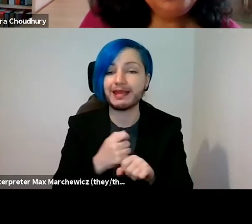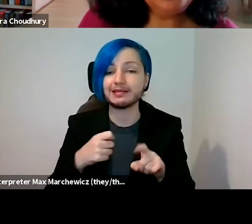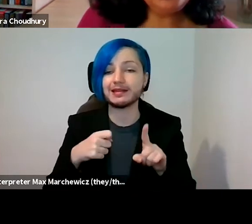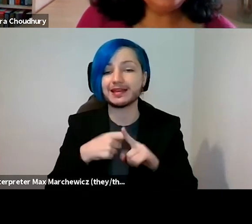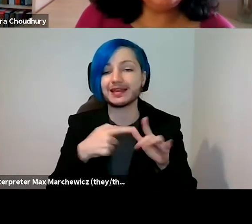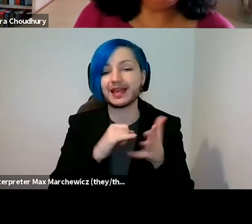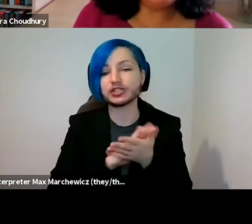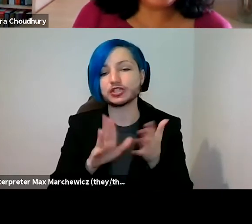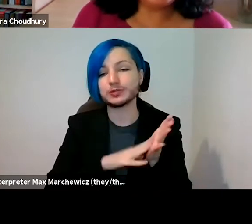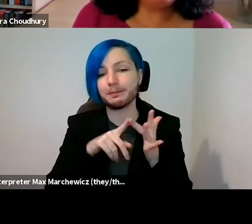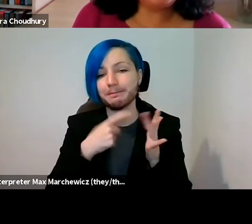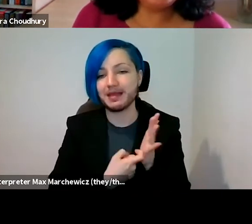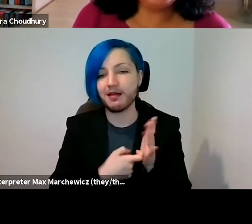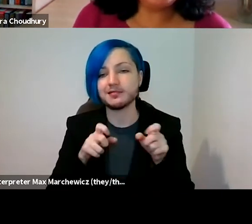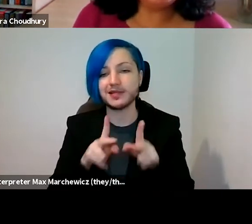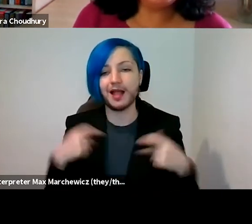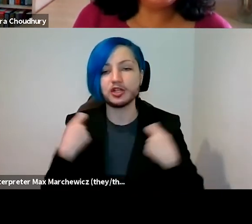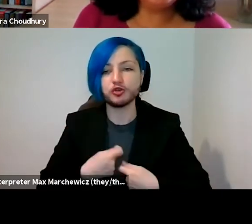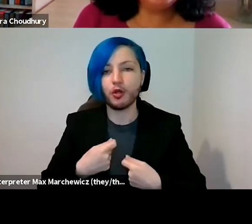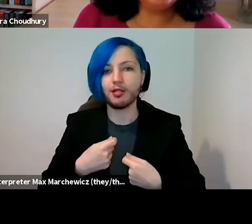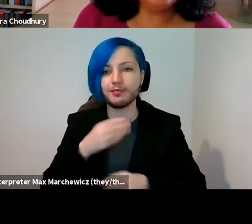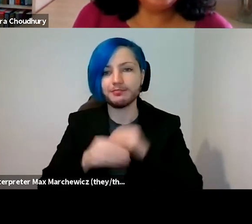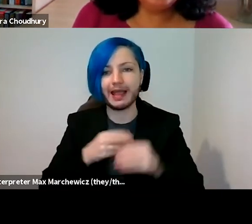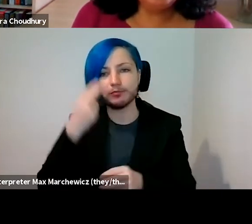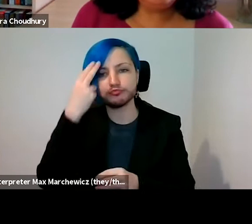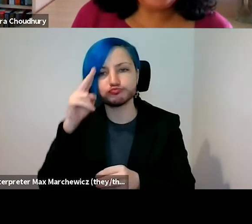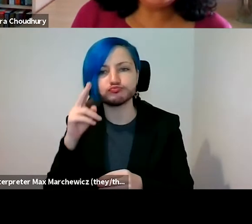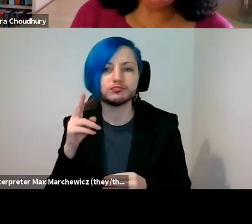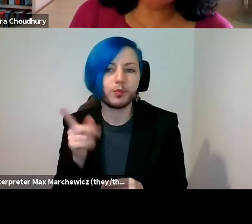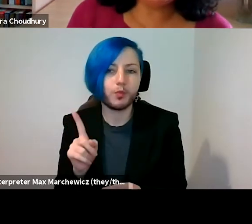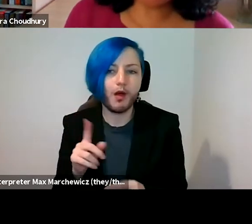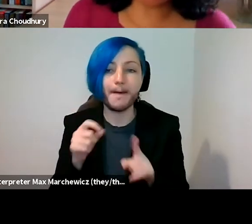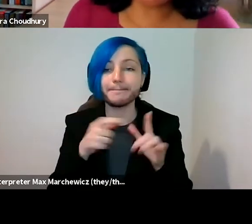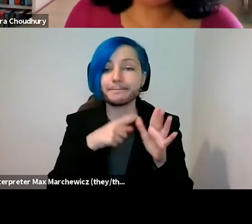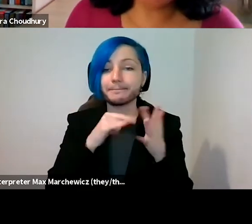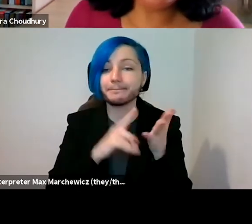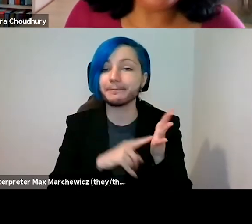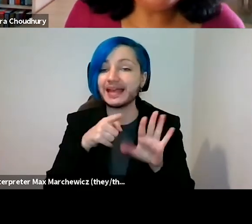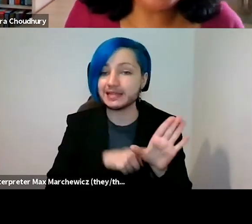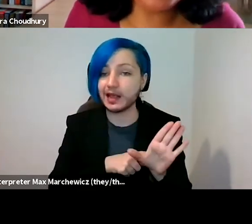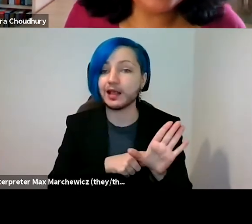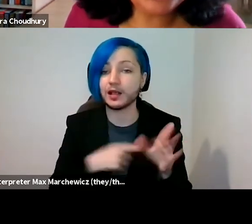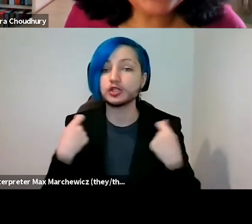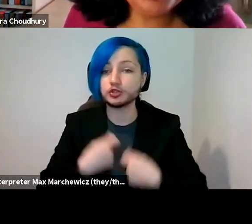euphorically labeled as Paisley shawls. Paisley, no doubt worked very hard for its success.